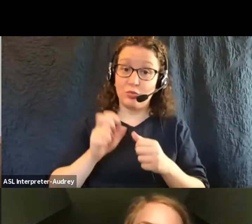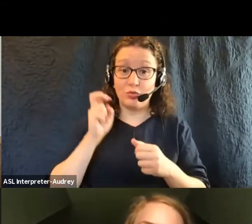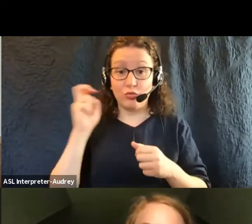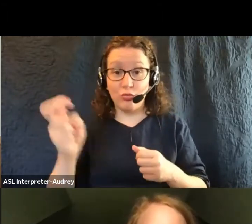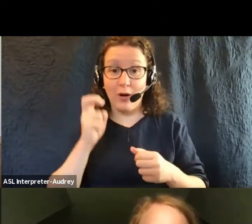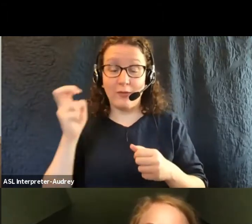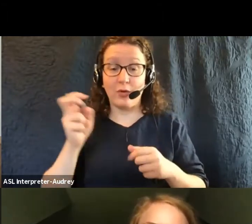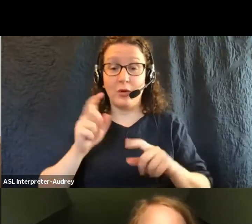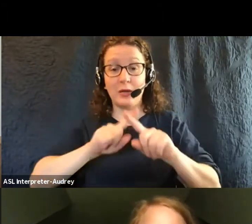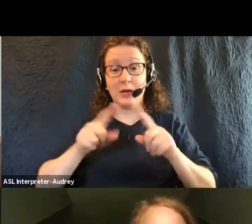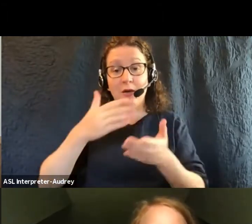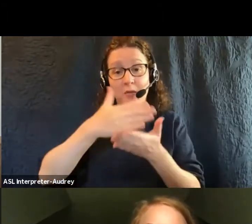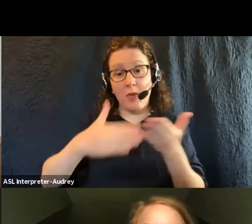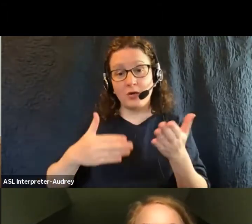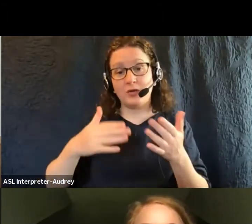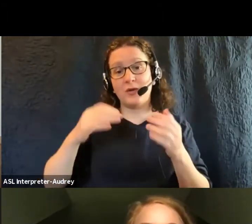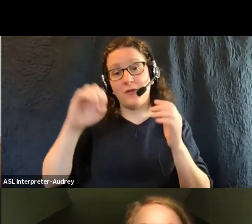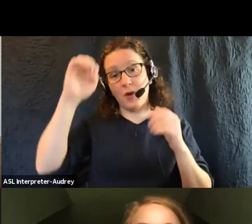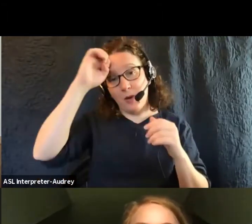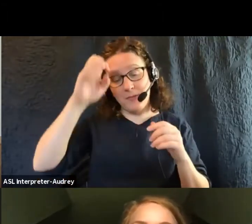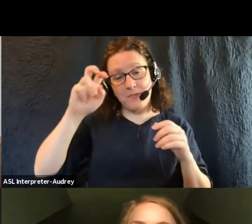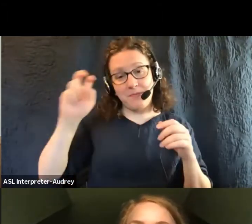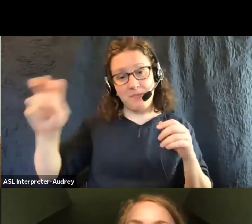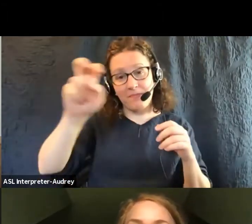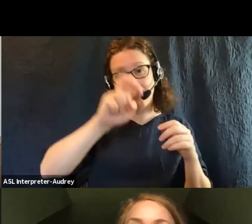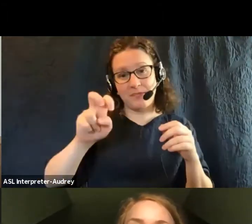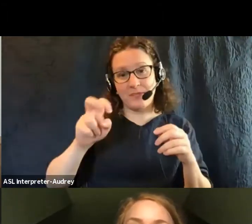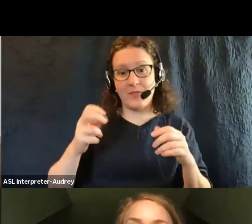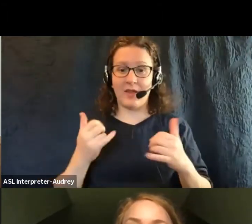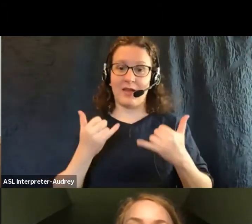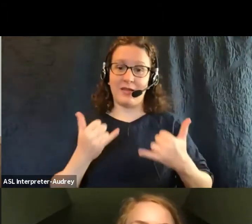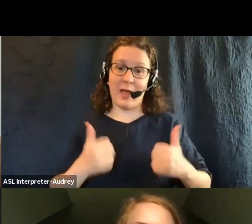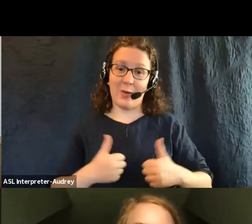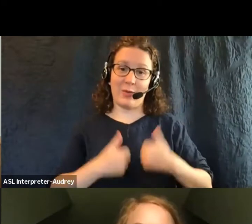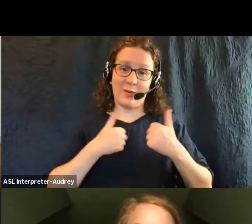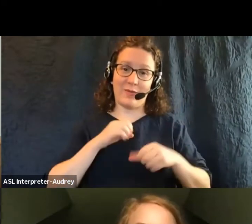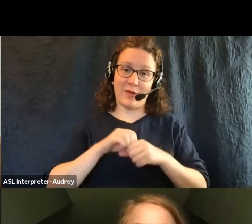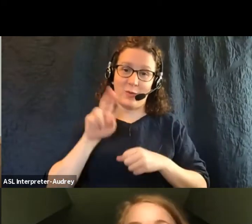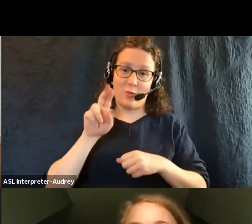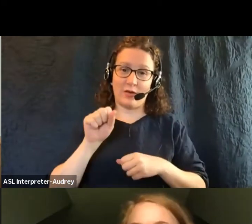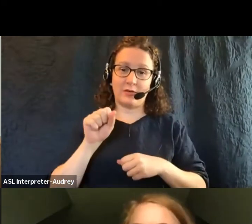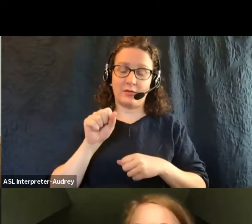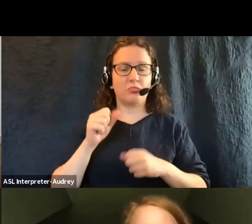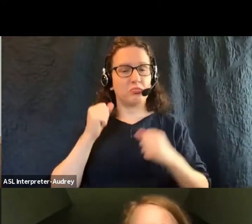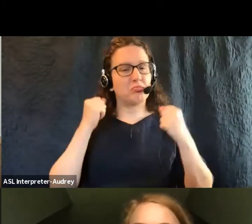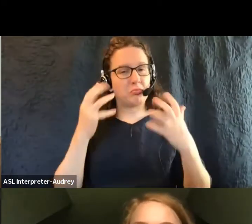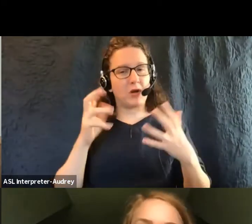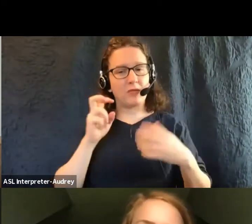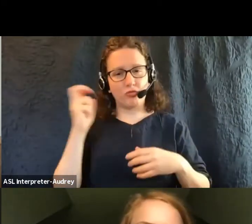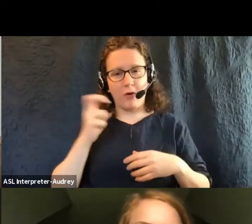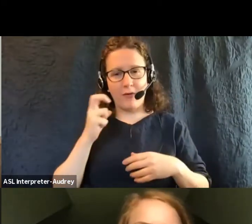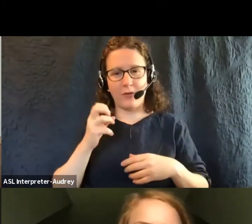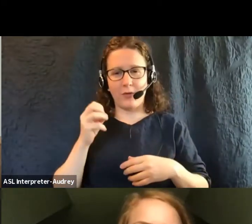I live in the United States now and do quite a bit of travel within my own country, so,